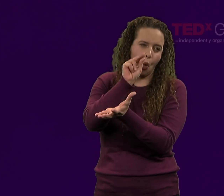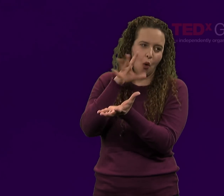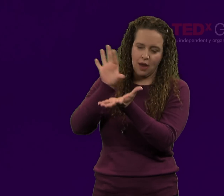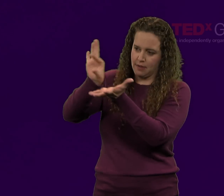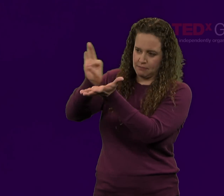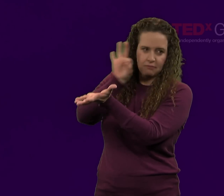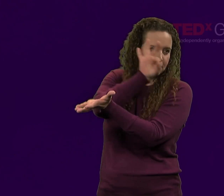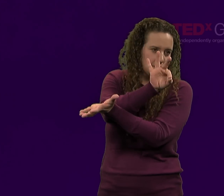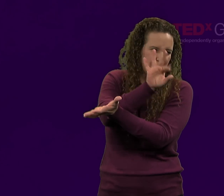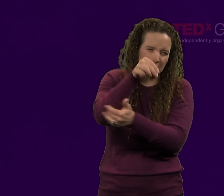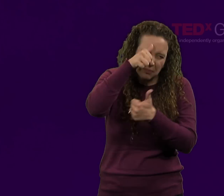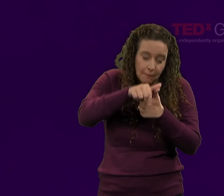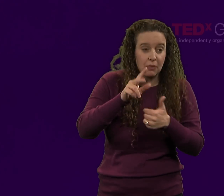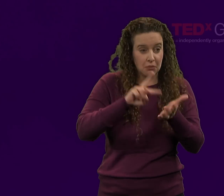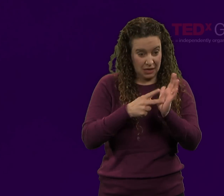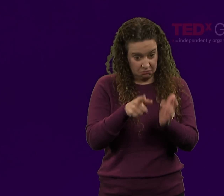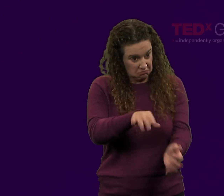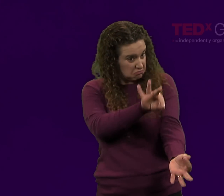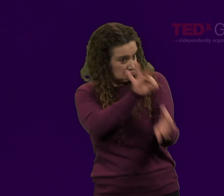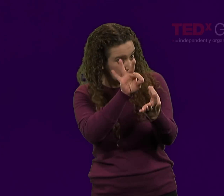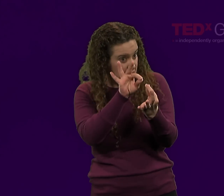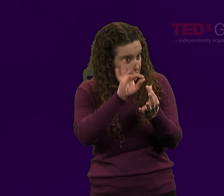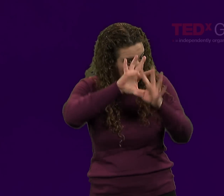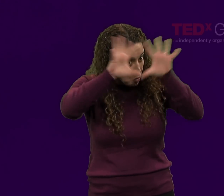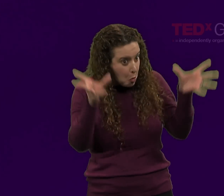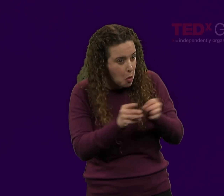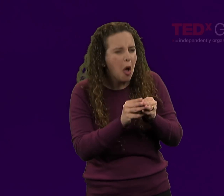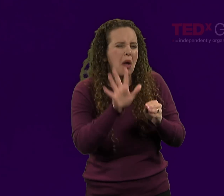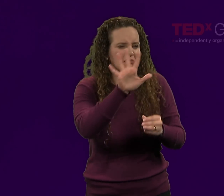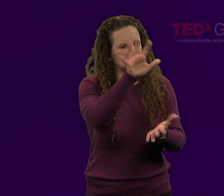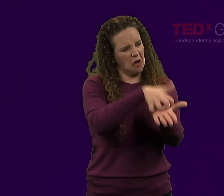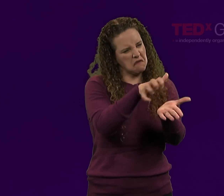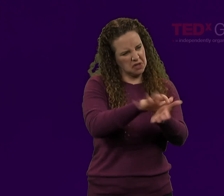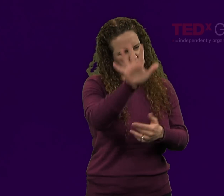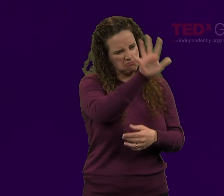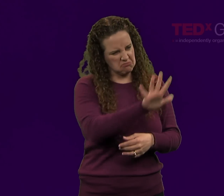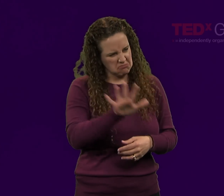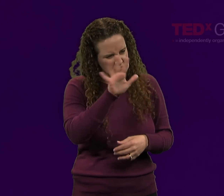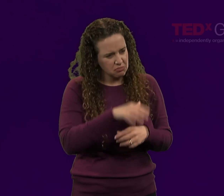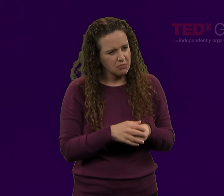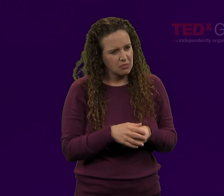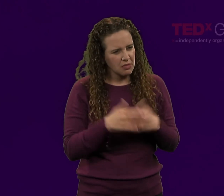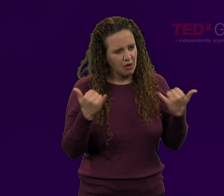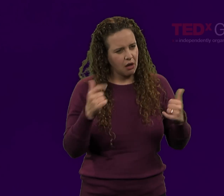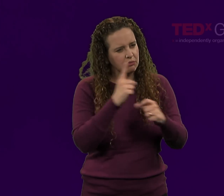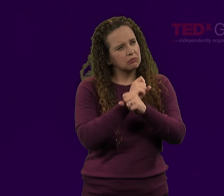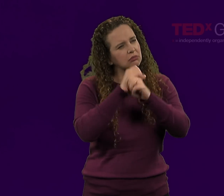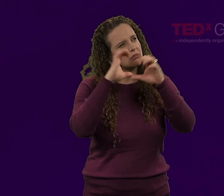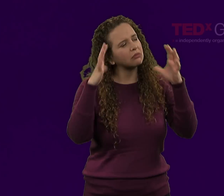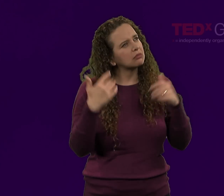all of the funds are then, specifically designated to deaf education, so we could probably say this is a rough figure